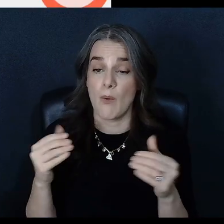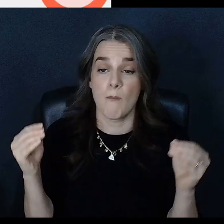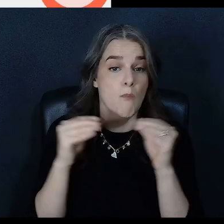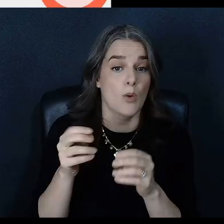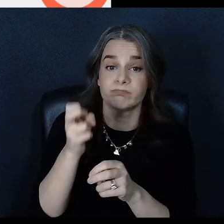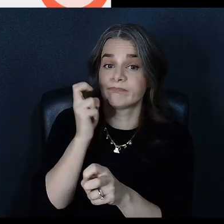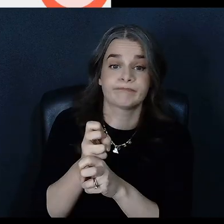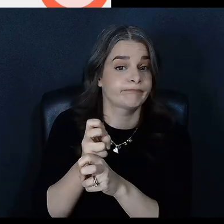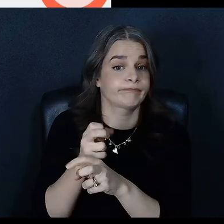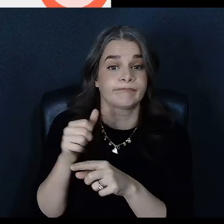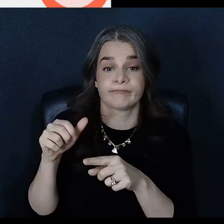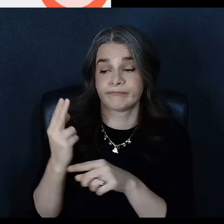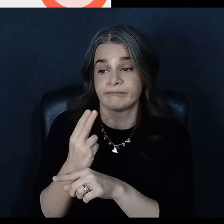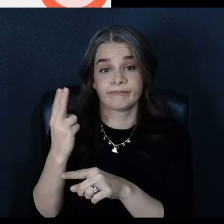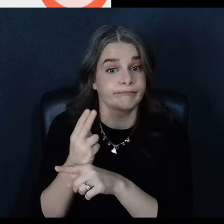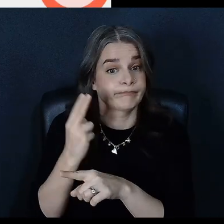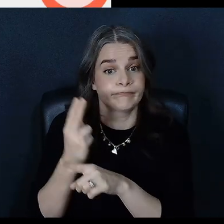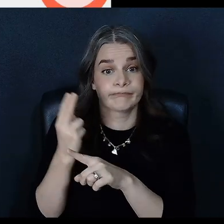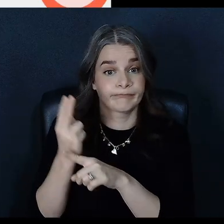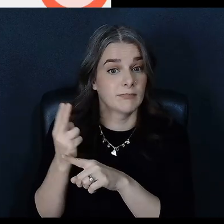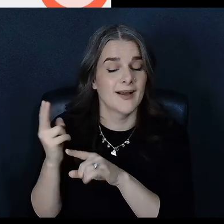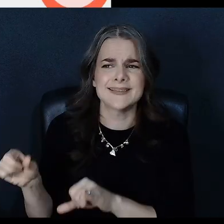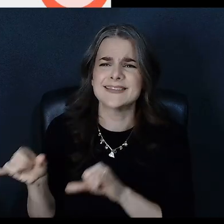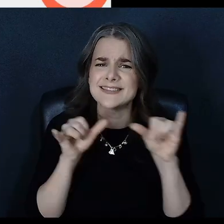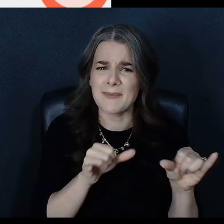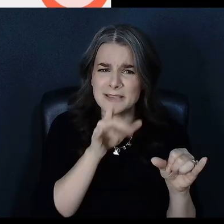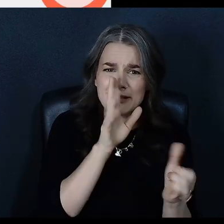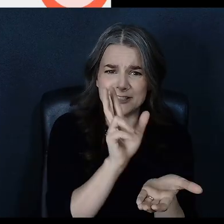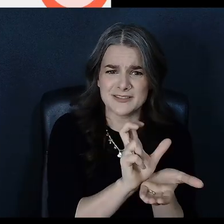Similar to speech to text, using a head control